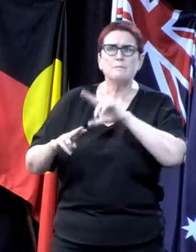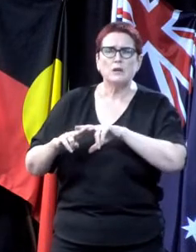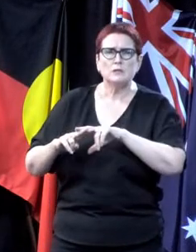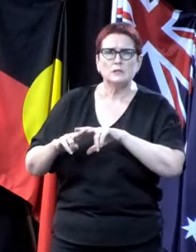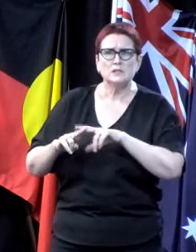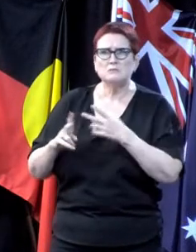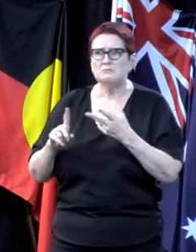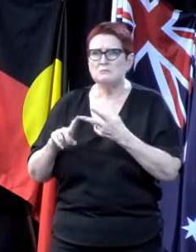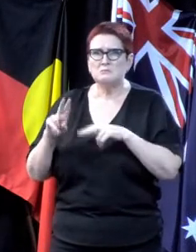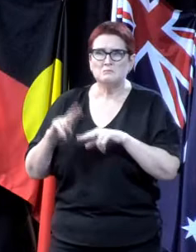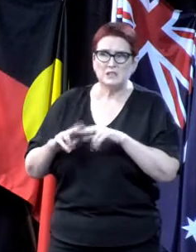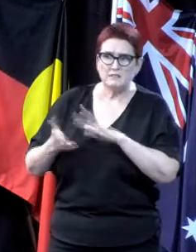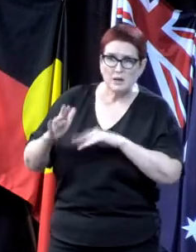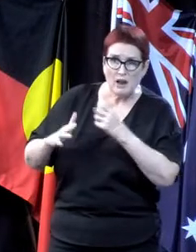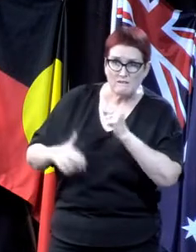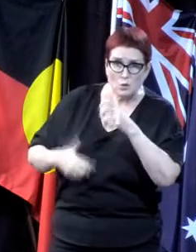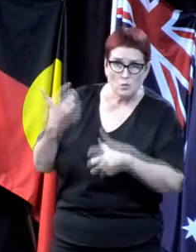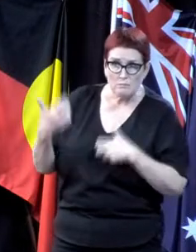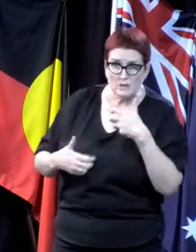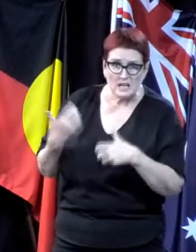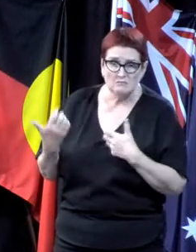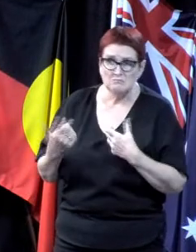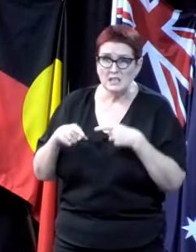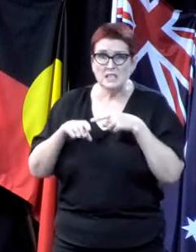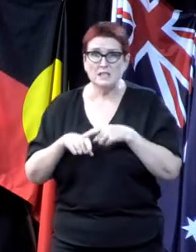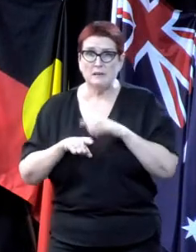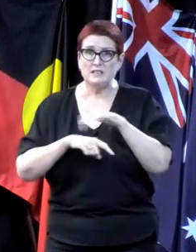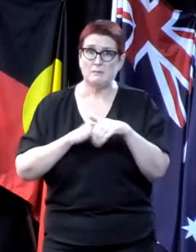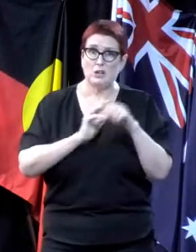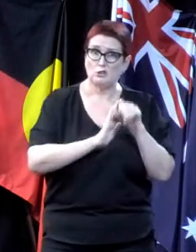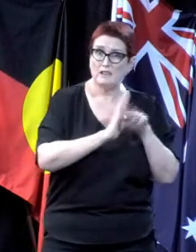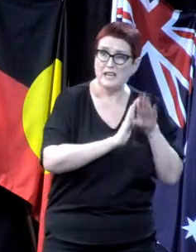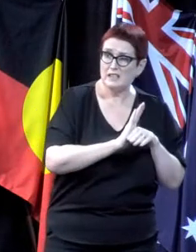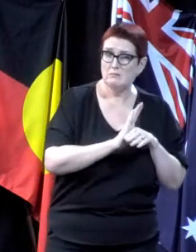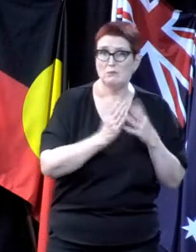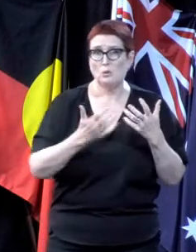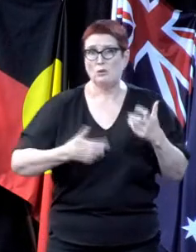depending on whether it’s a curriculum or teaching or learning nature or a different nature, then their point of entry